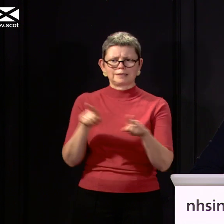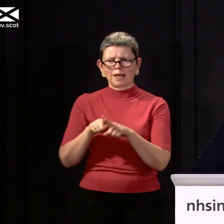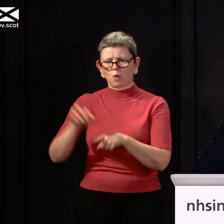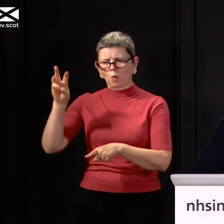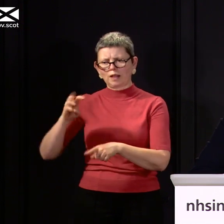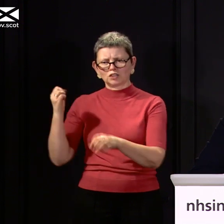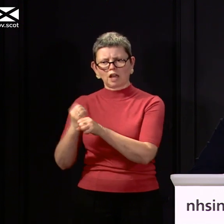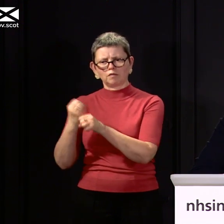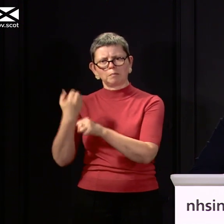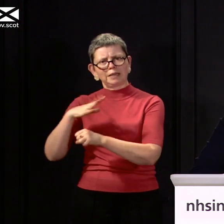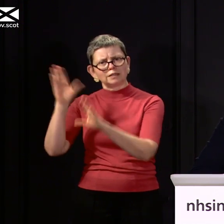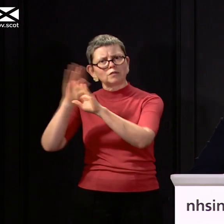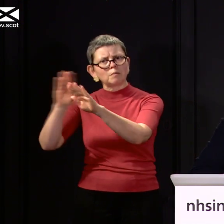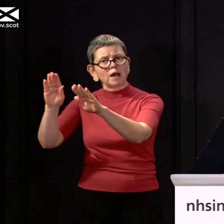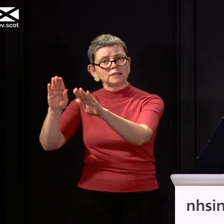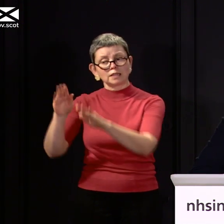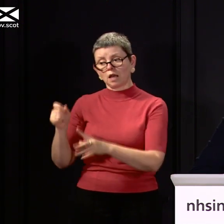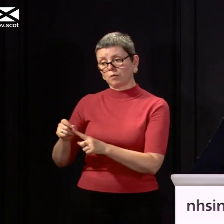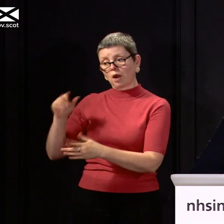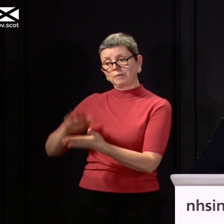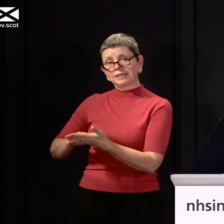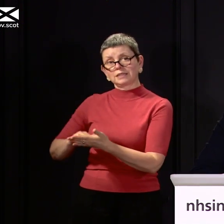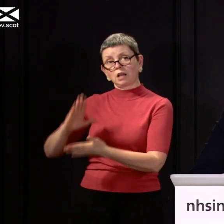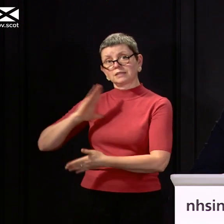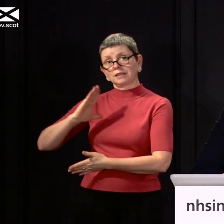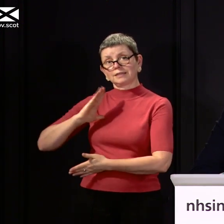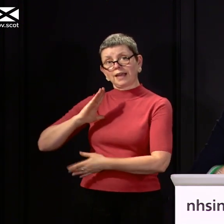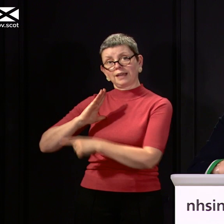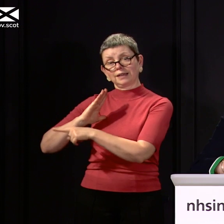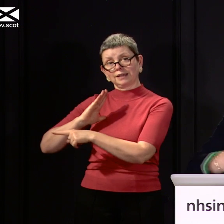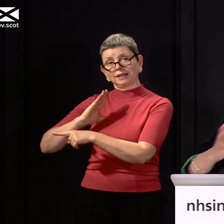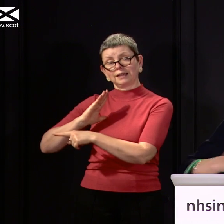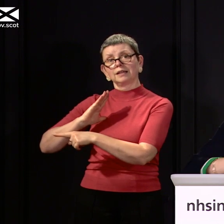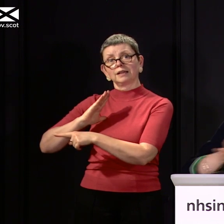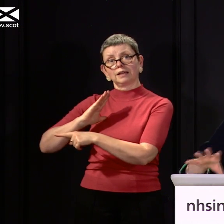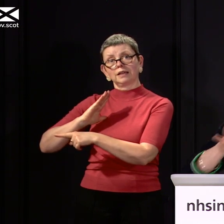done, remember when the Prime Minister speaks on Sunday that these restrictions are in place